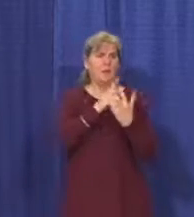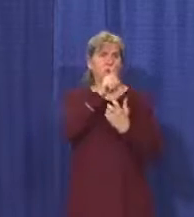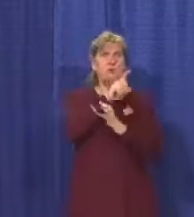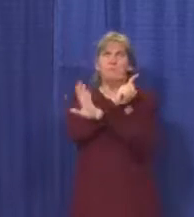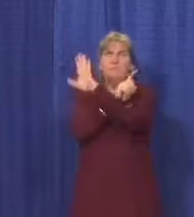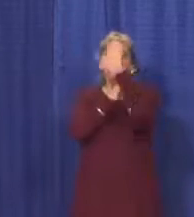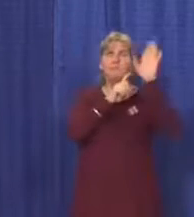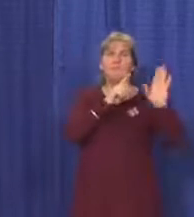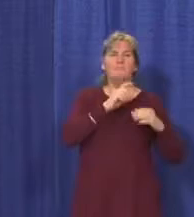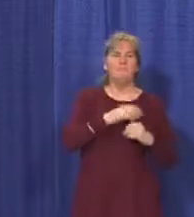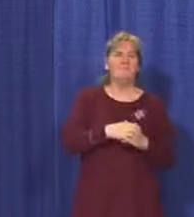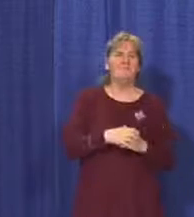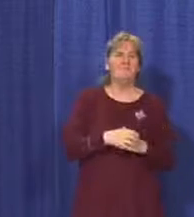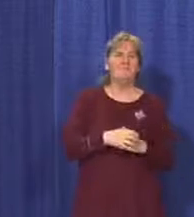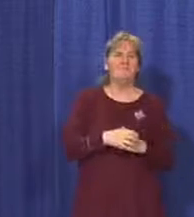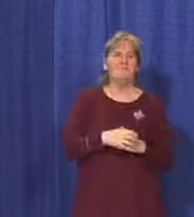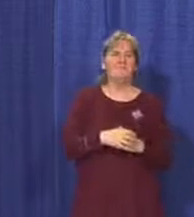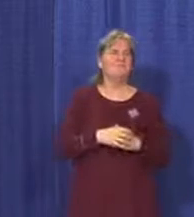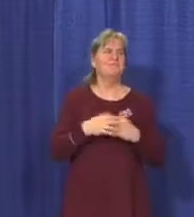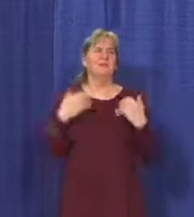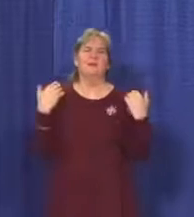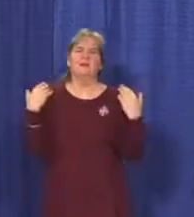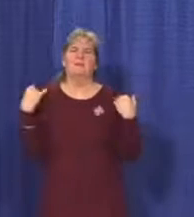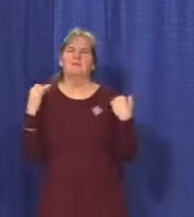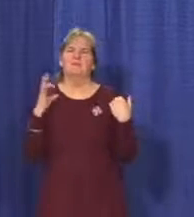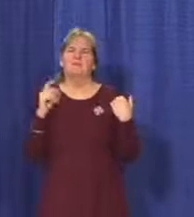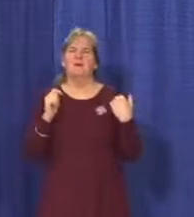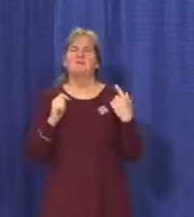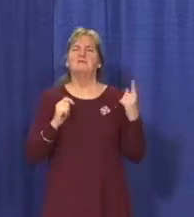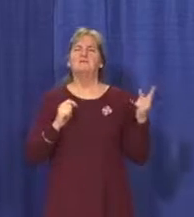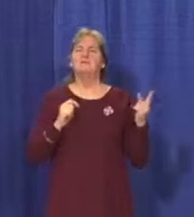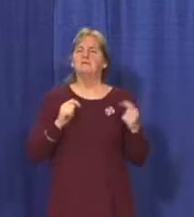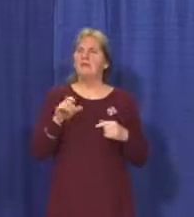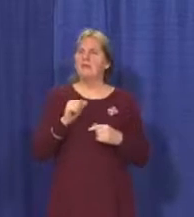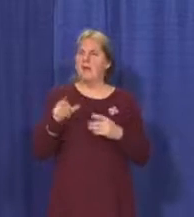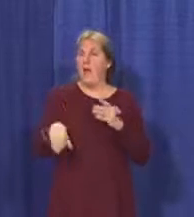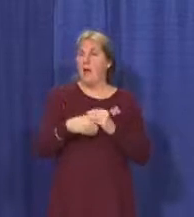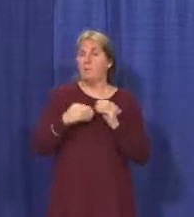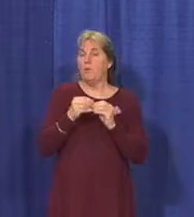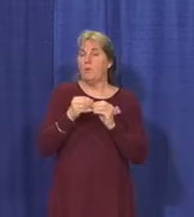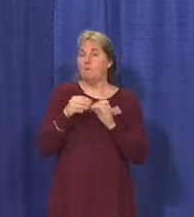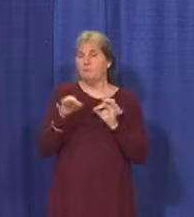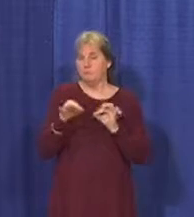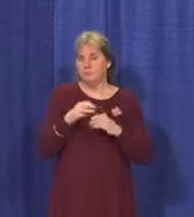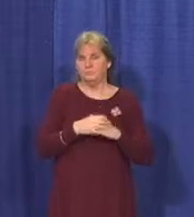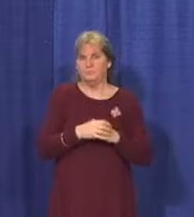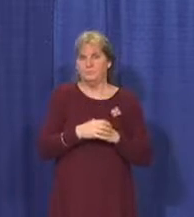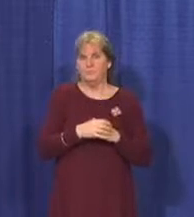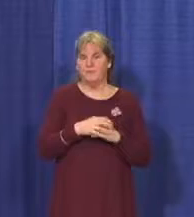housing shortages. And just a little more